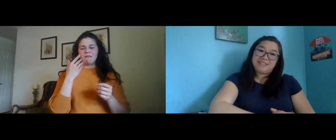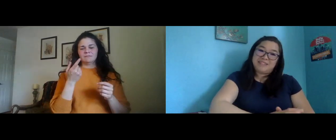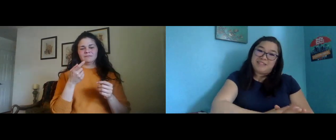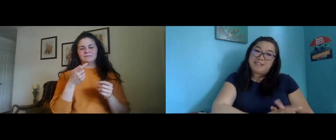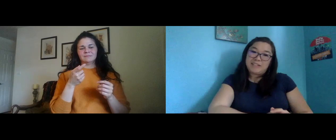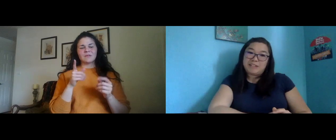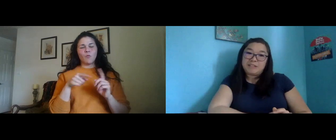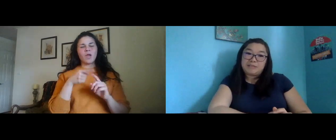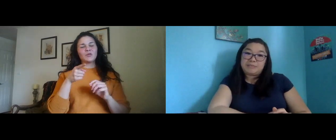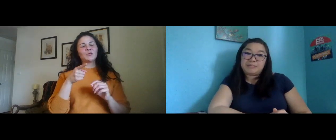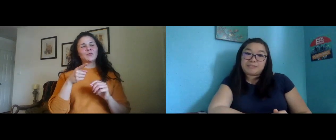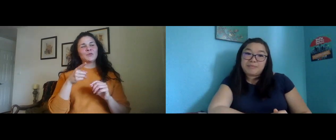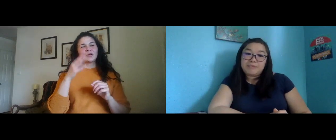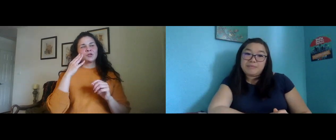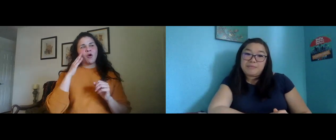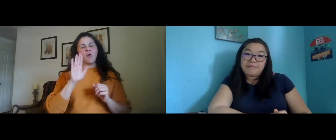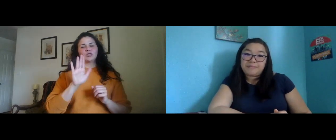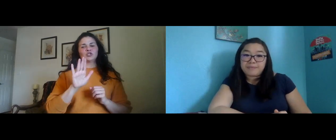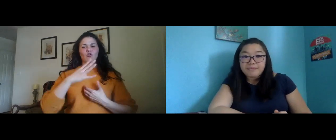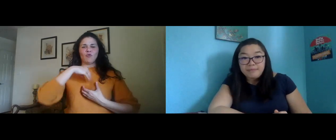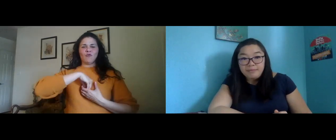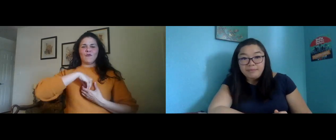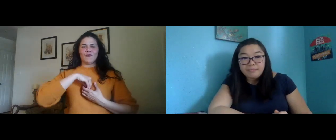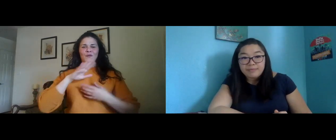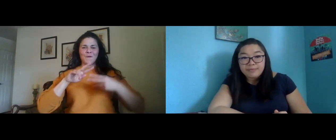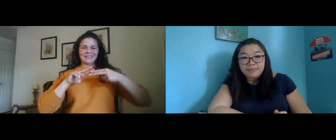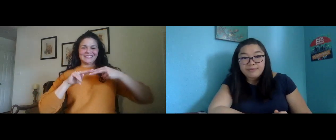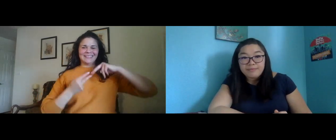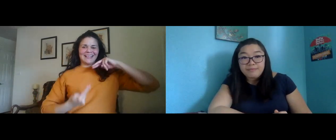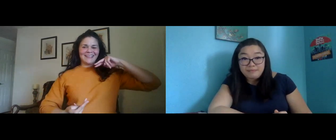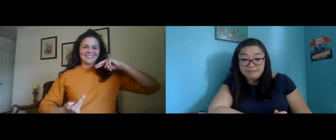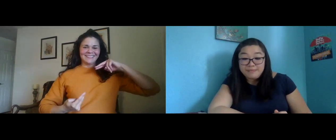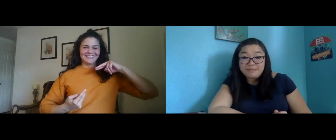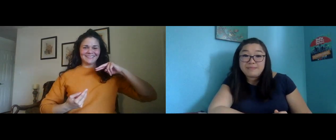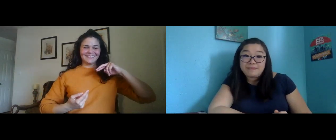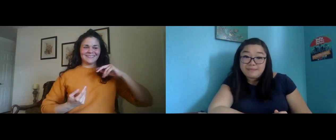Because when you know something is in your soul, your DNA…